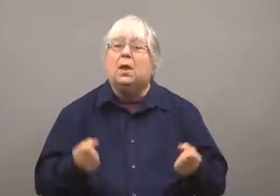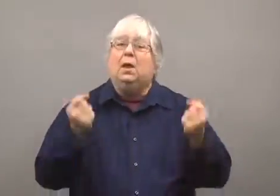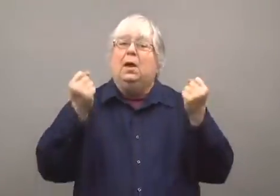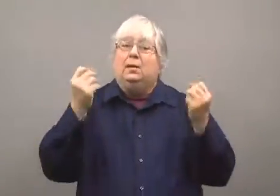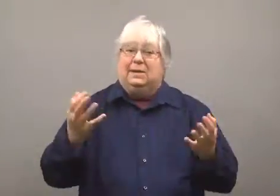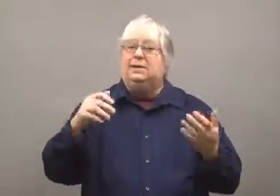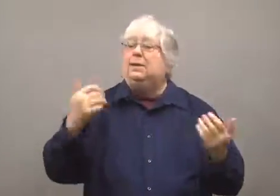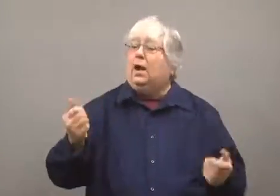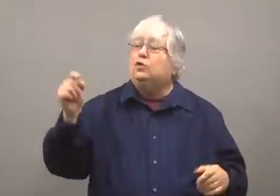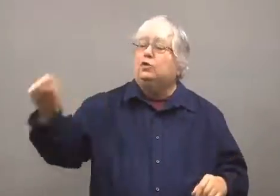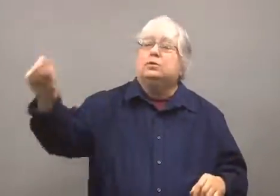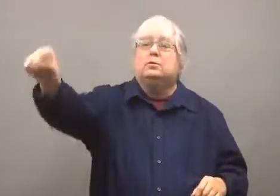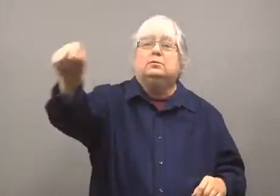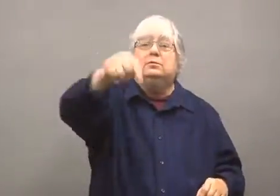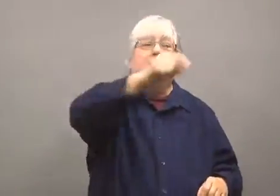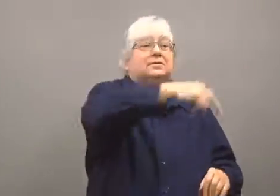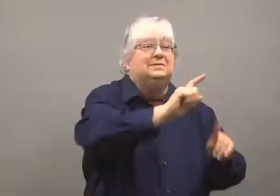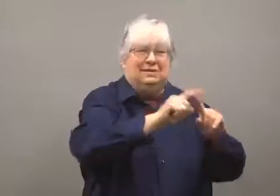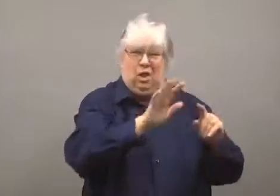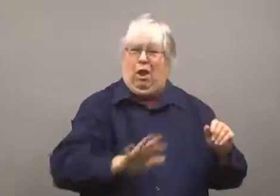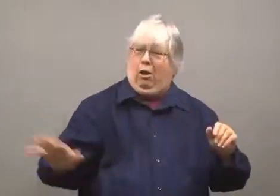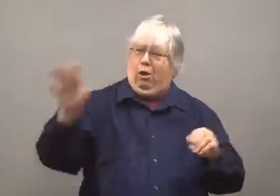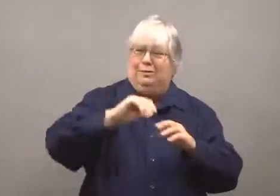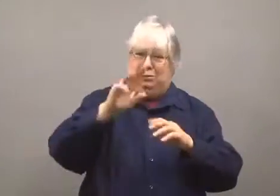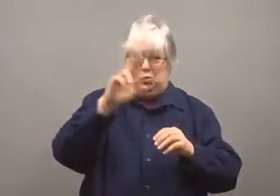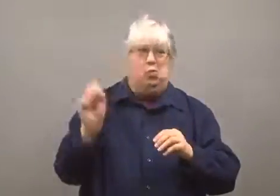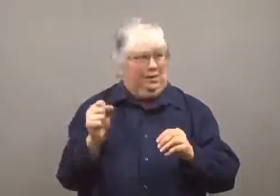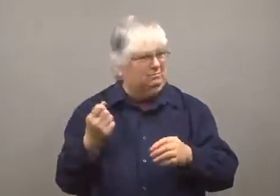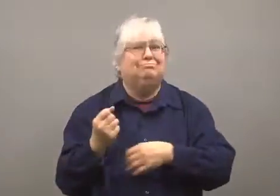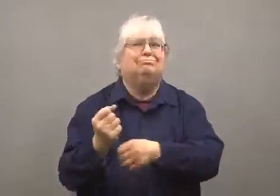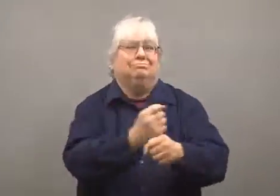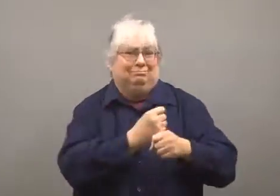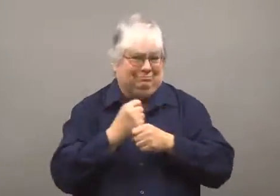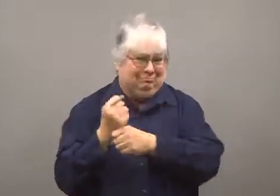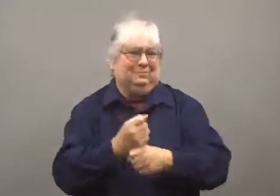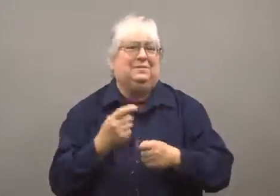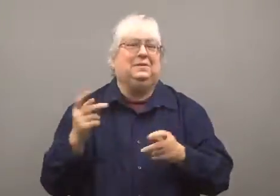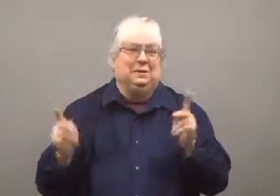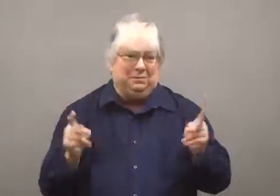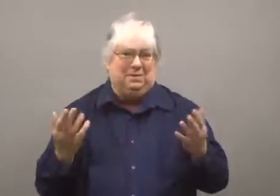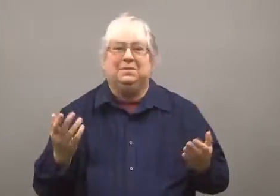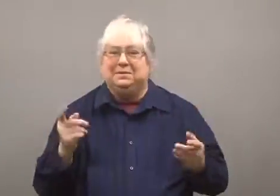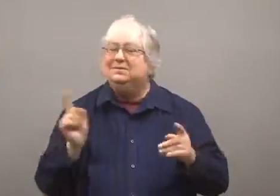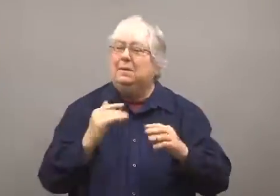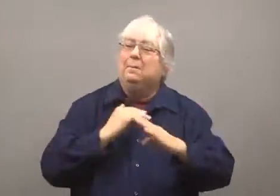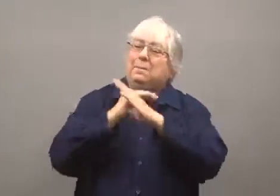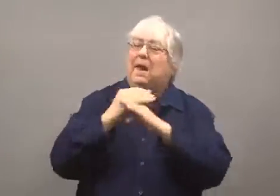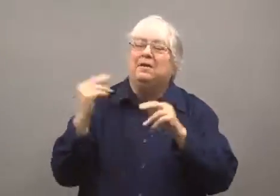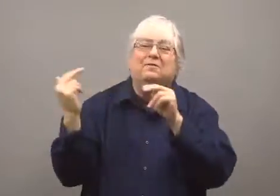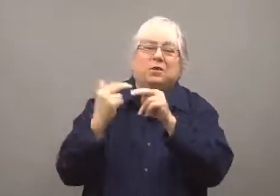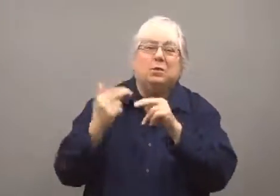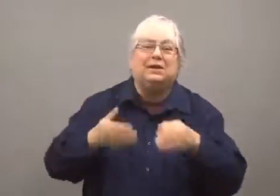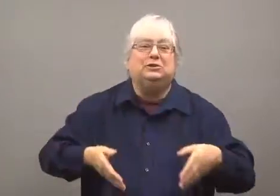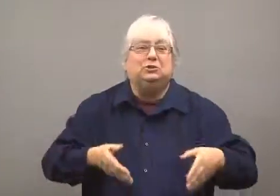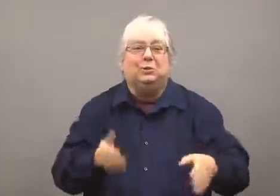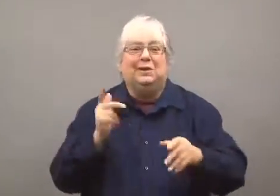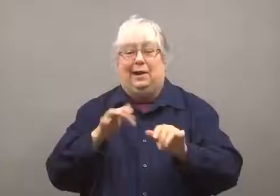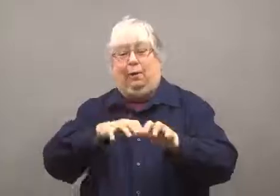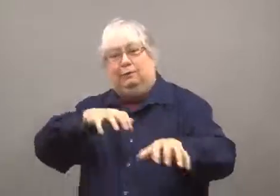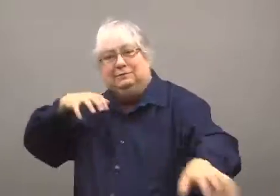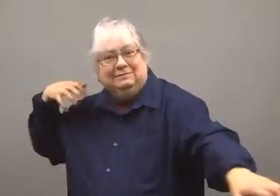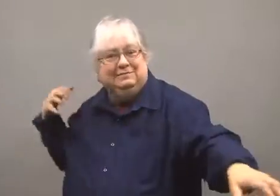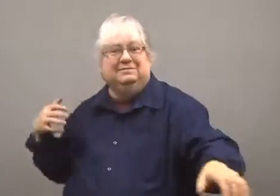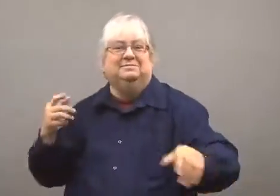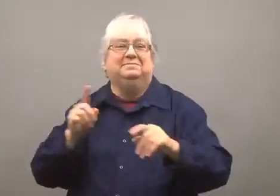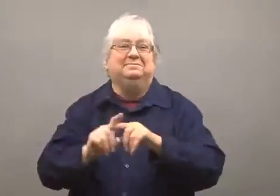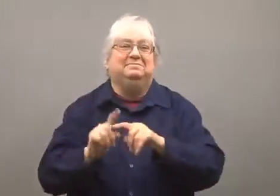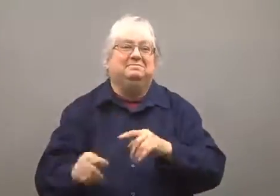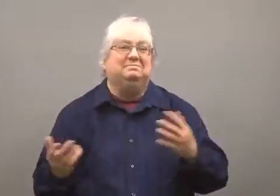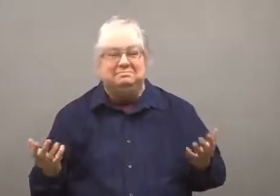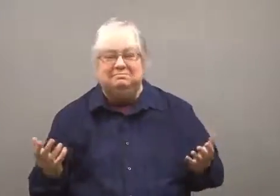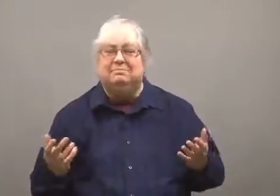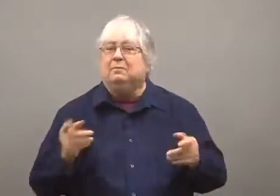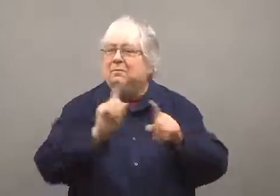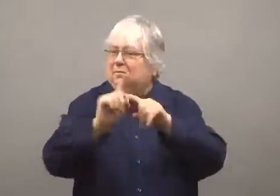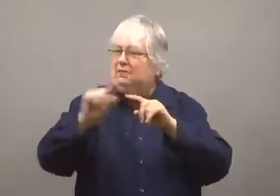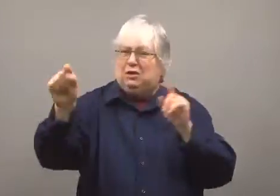There were many protests across the country.